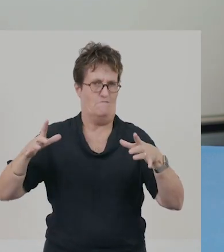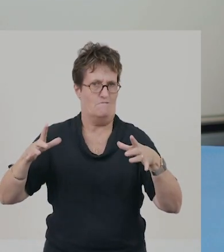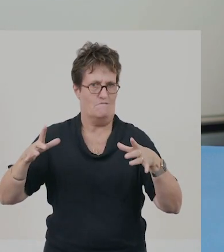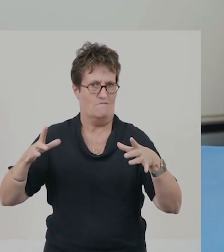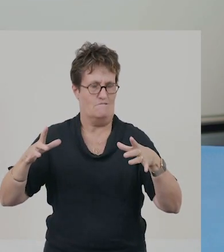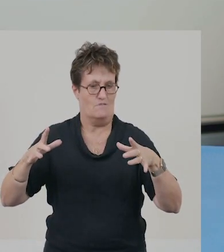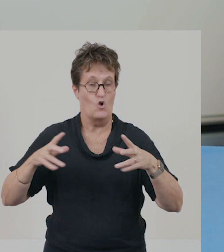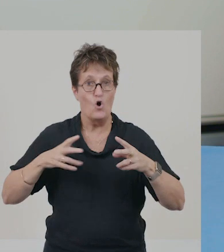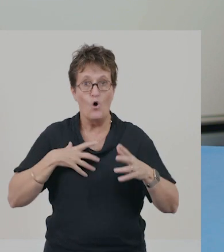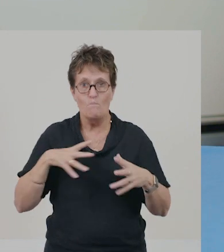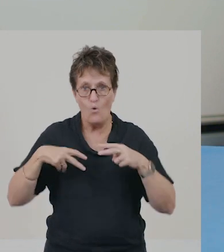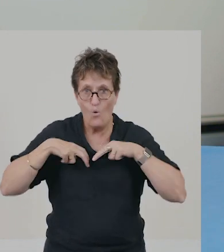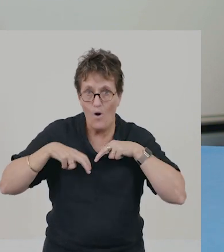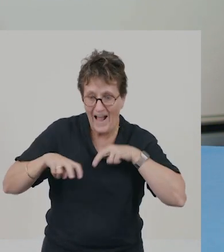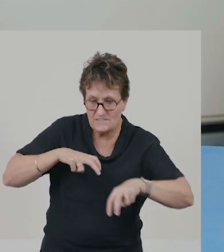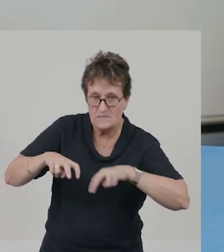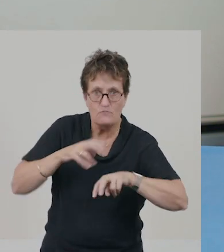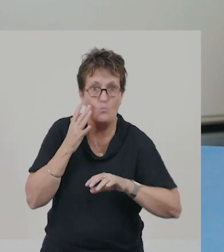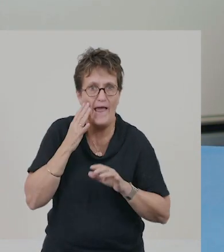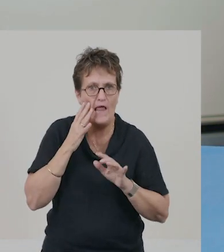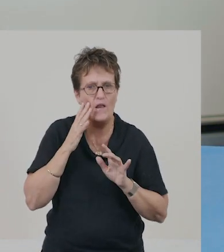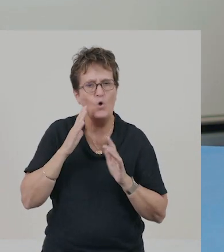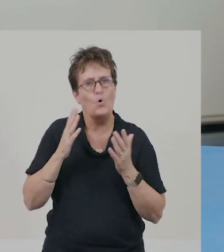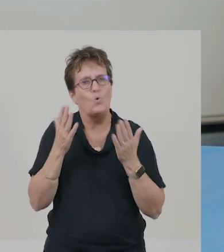They are also more active during the cooler periods of the day,